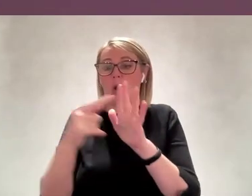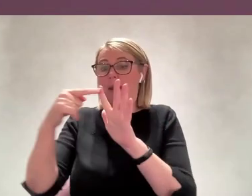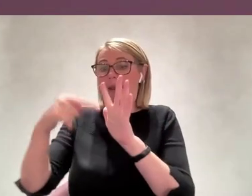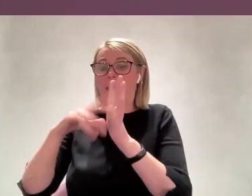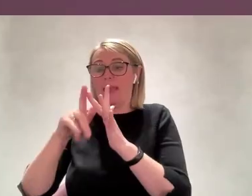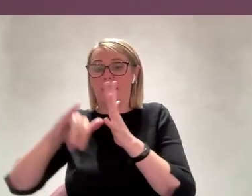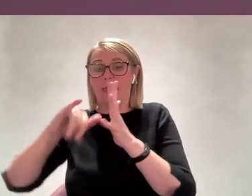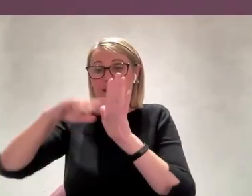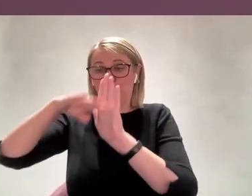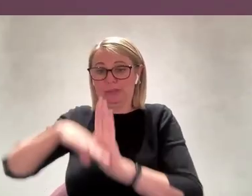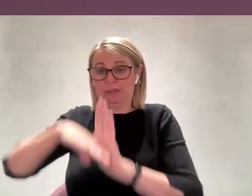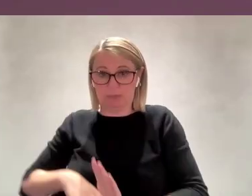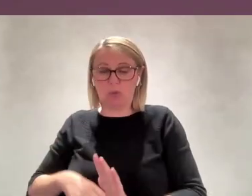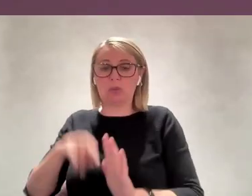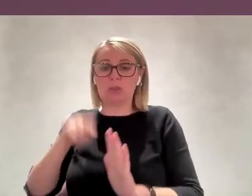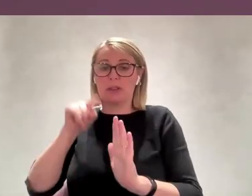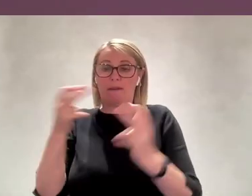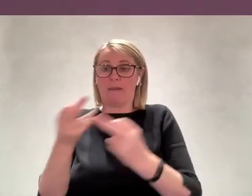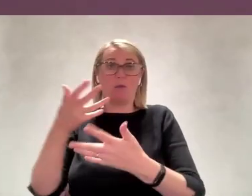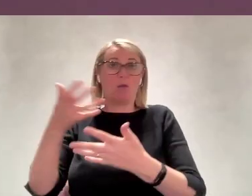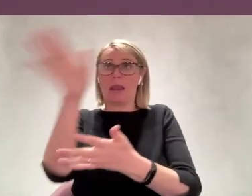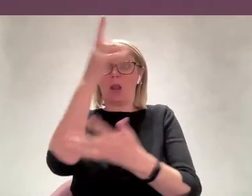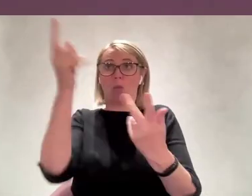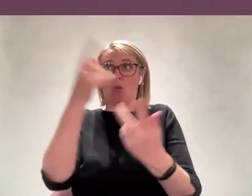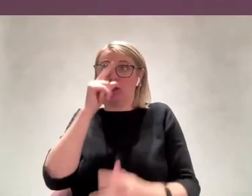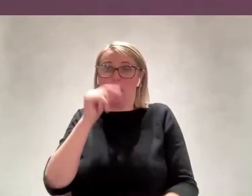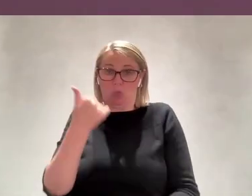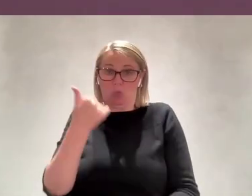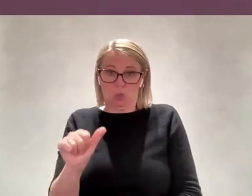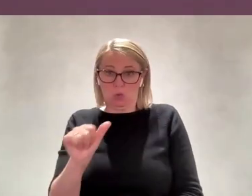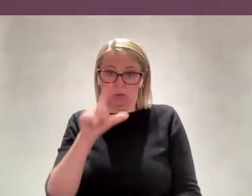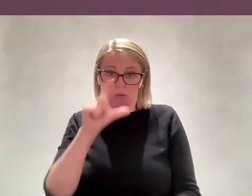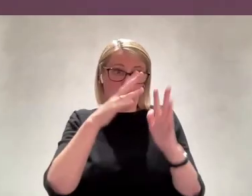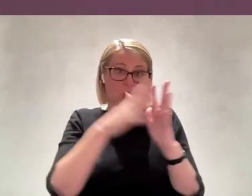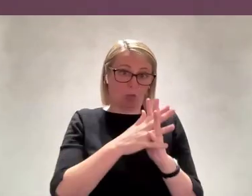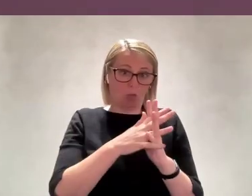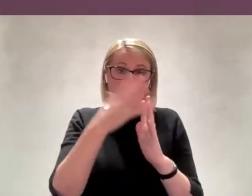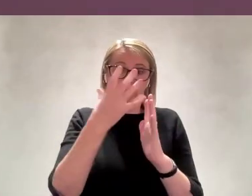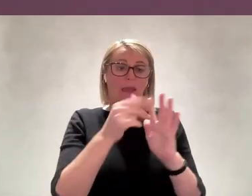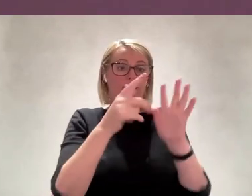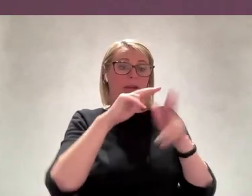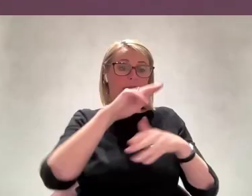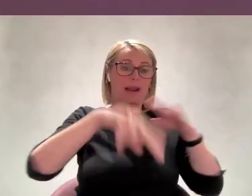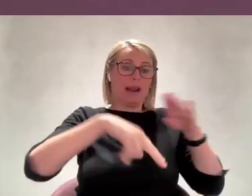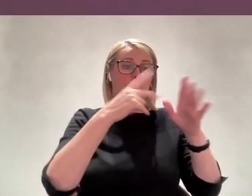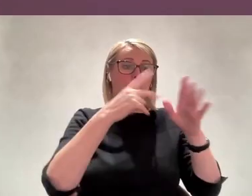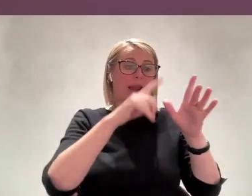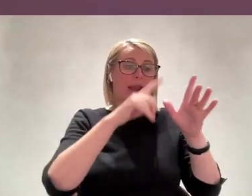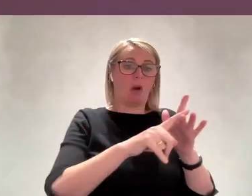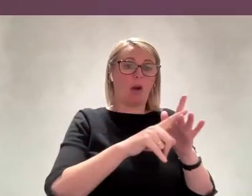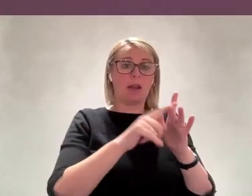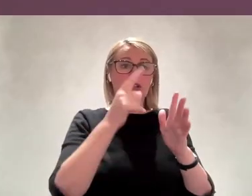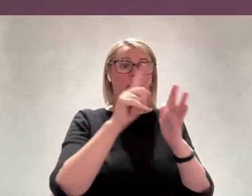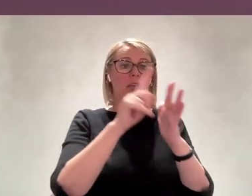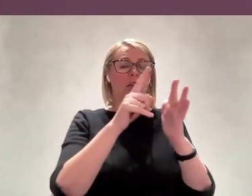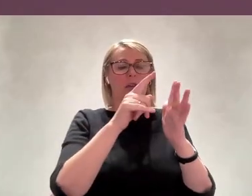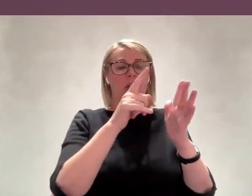Ethics Principles that are available for anyone to use. In the Commonwealth, there's the National AI Assurance Framework as well.